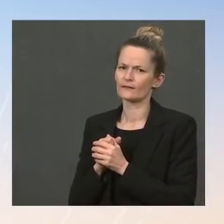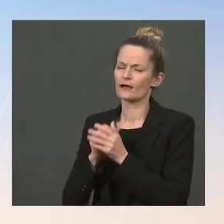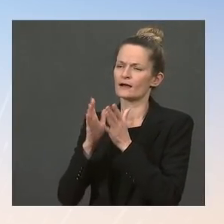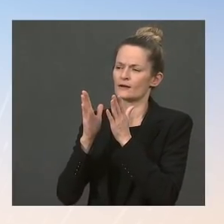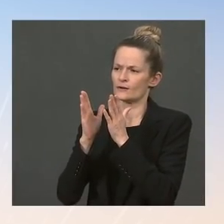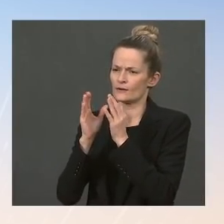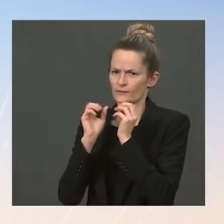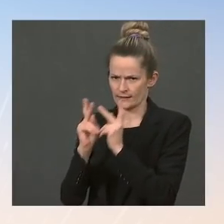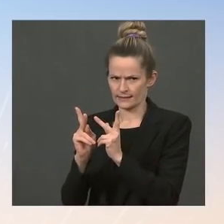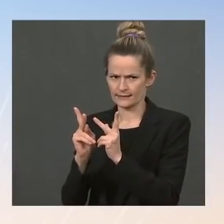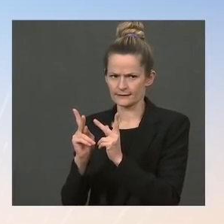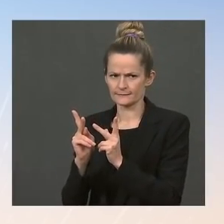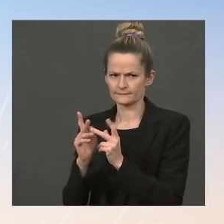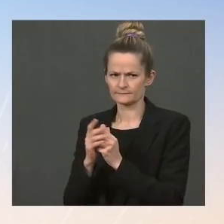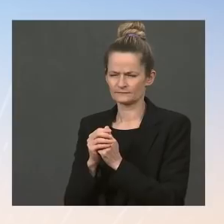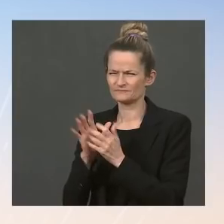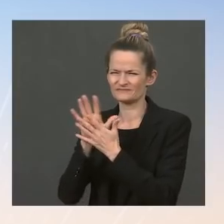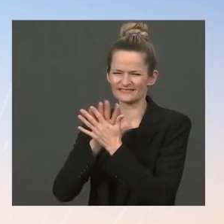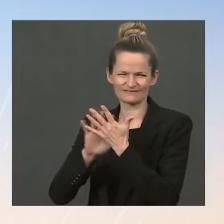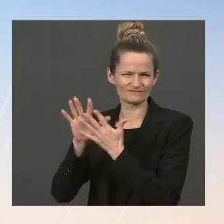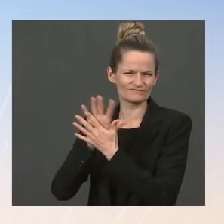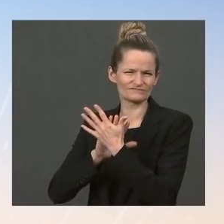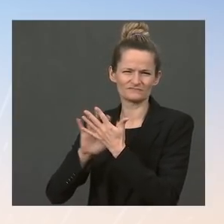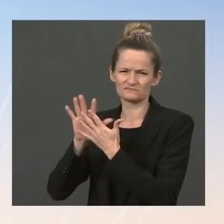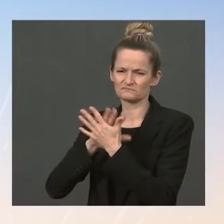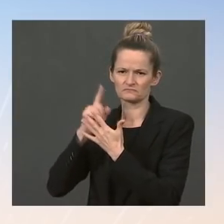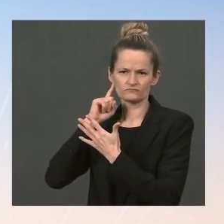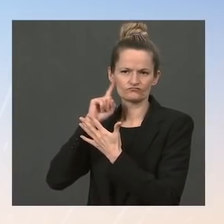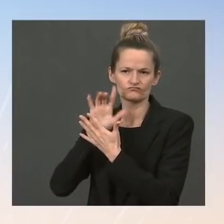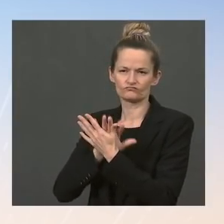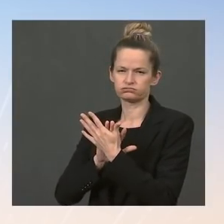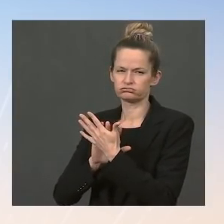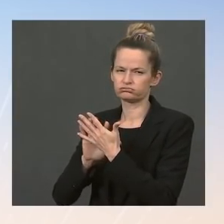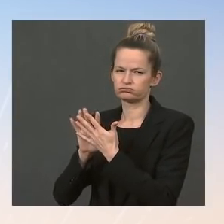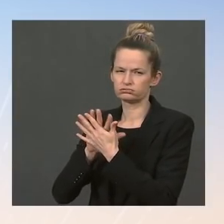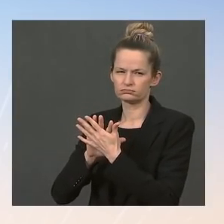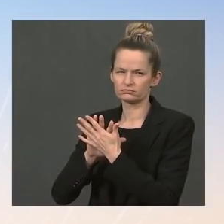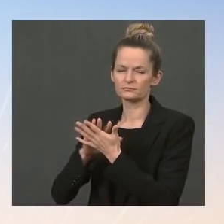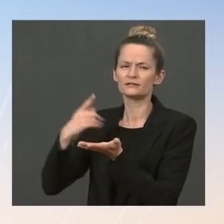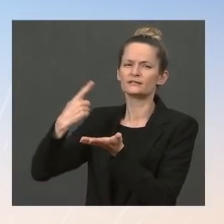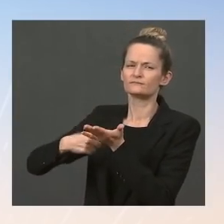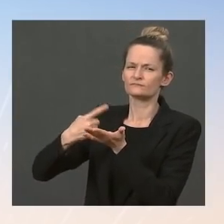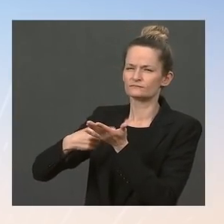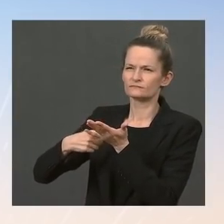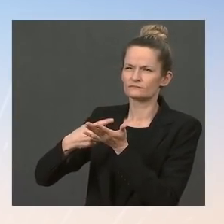specifically in the area of the President taking or not taking the advice of Secretaries Austin and Blinken.